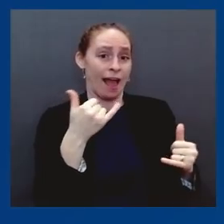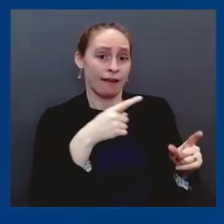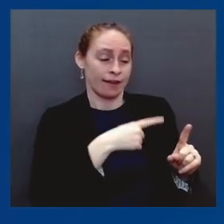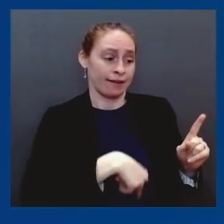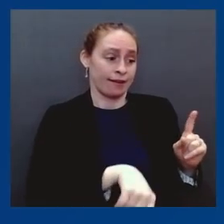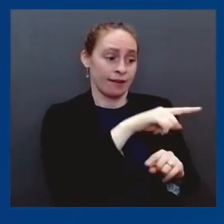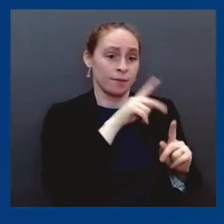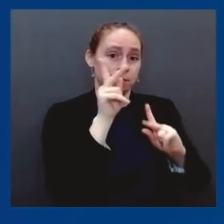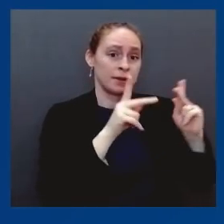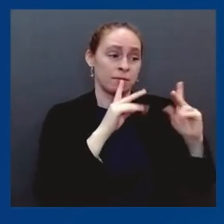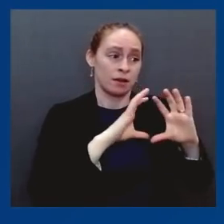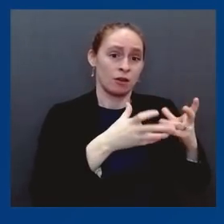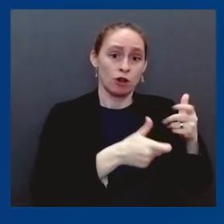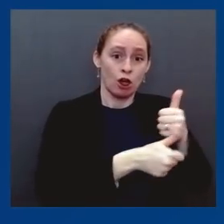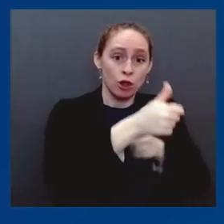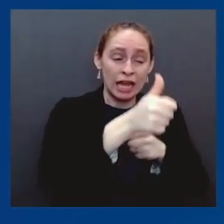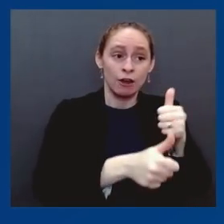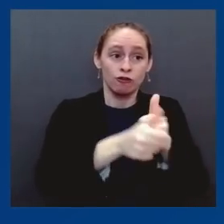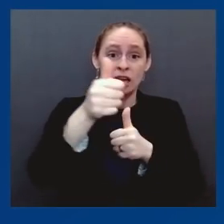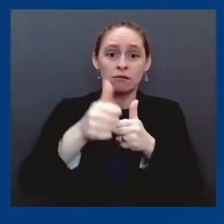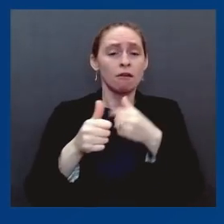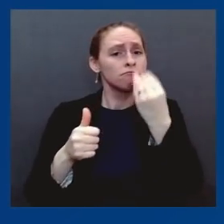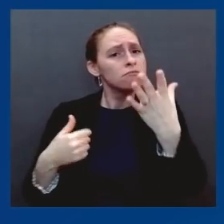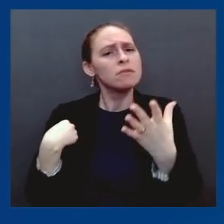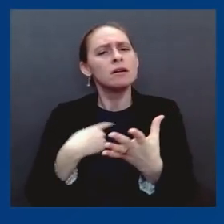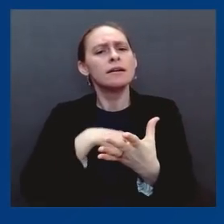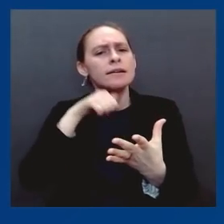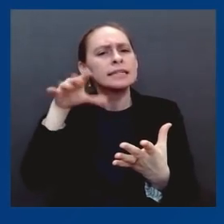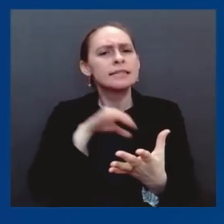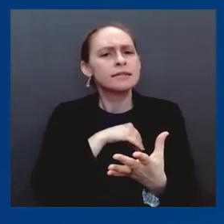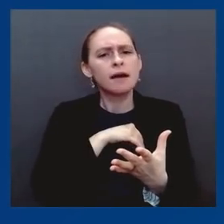Moderator: Next question, let's go to Sabrina Siddiqui at the Wall Street Journal.